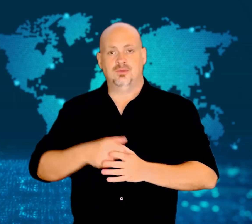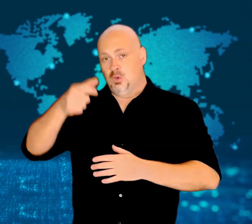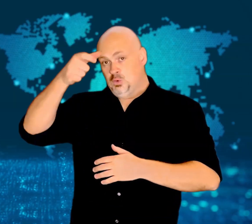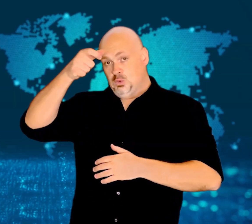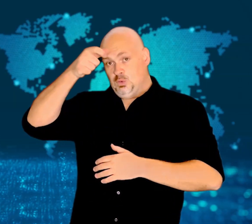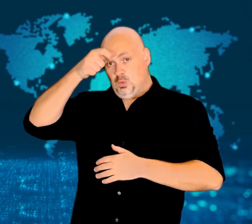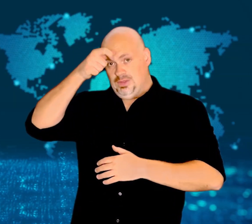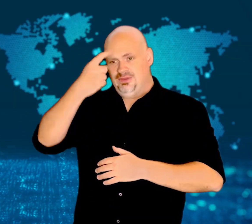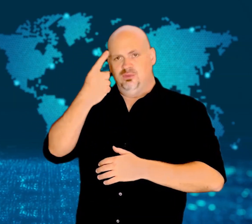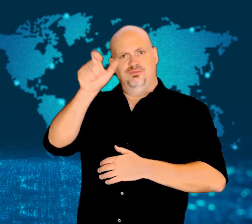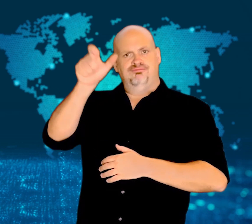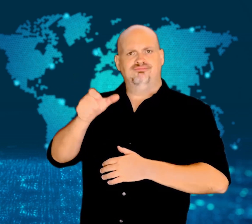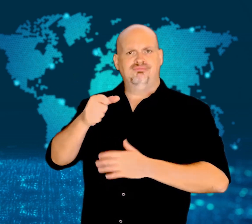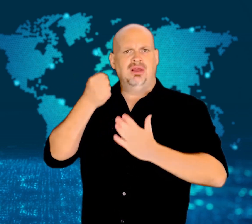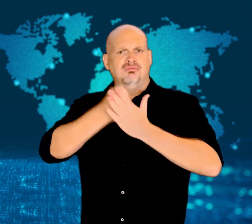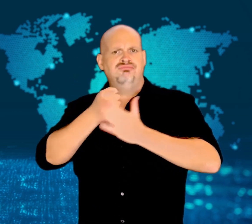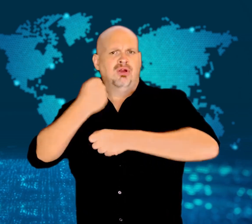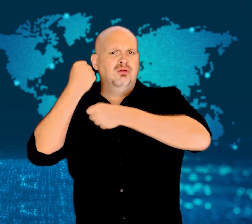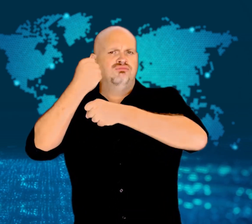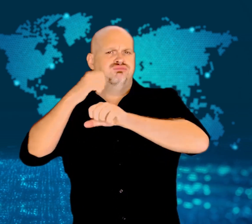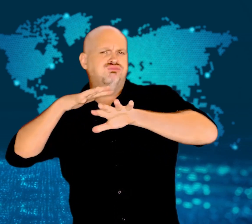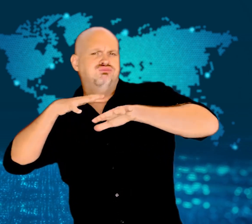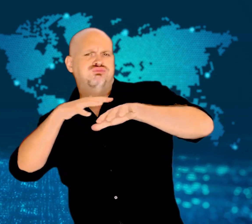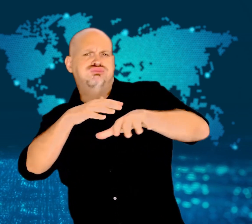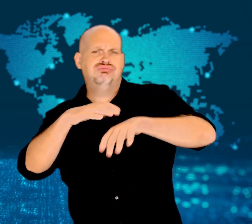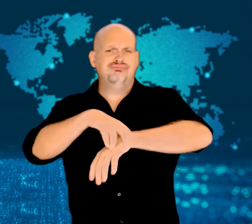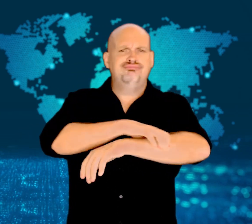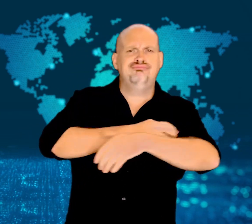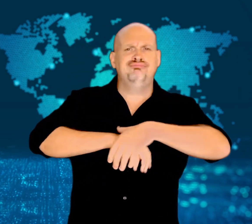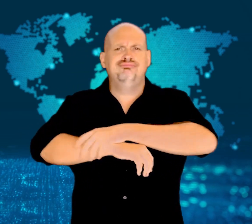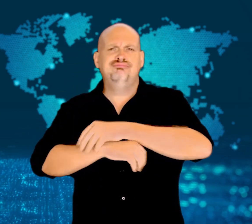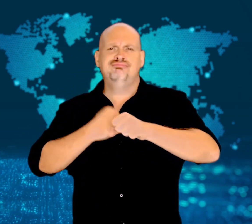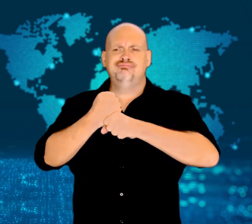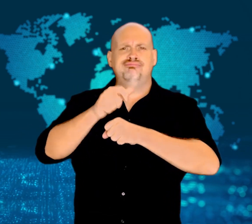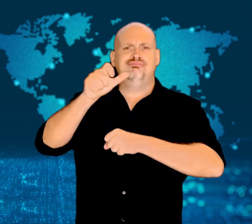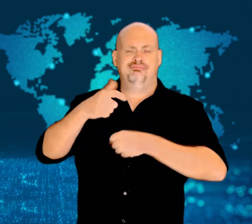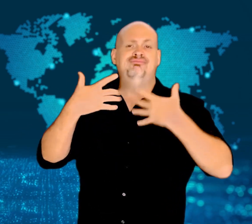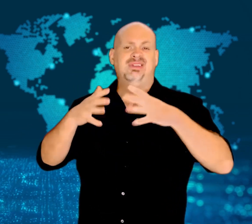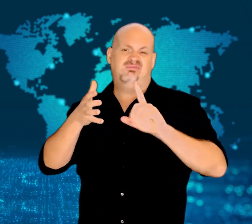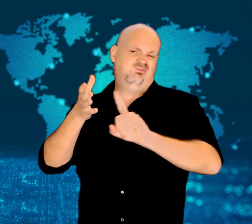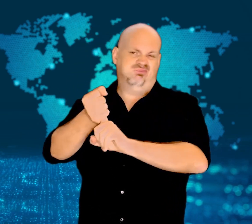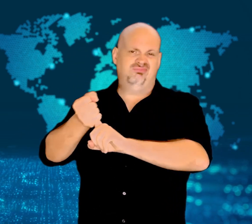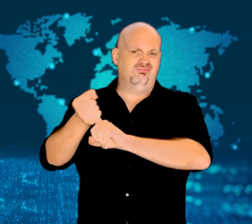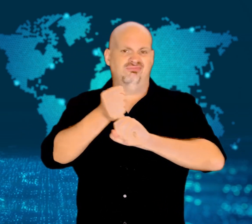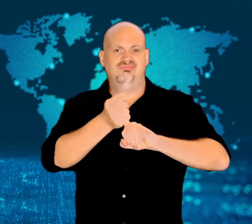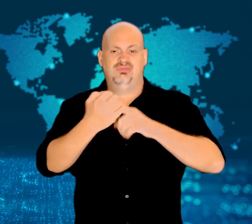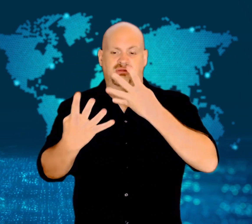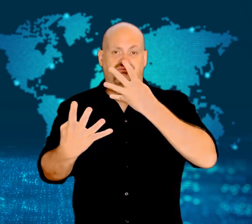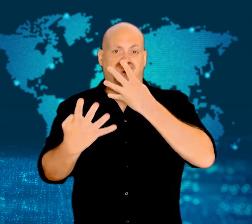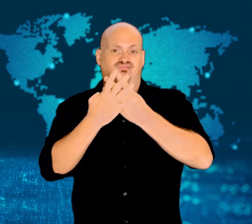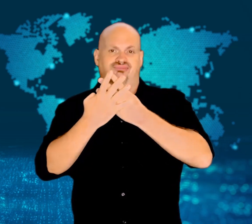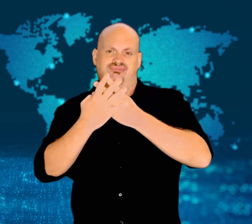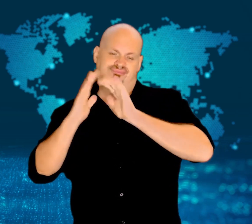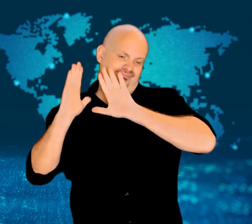[GAVIN]: A rights activist has been sentenced to life in prison in Turkey.